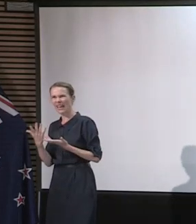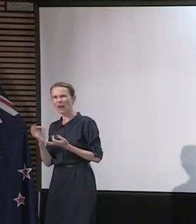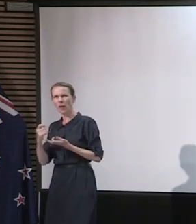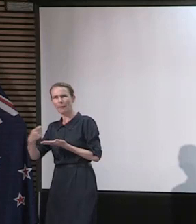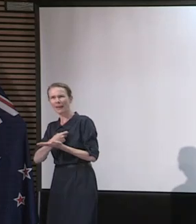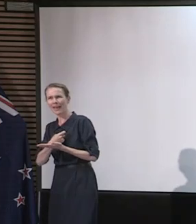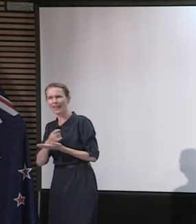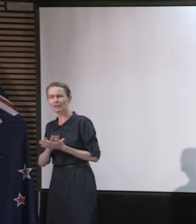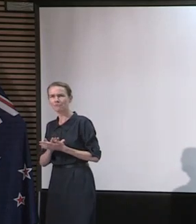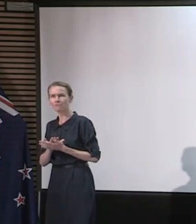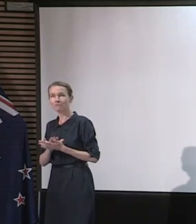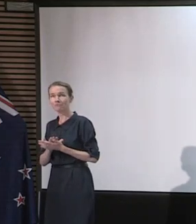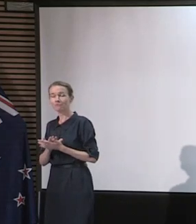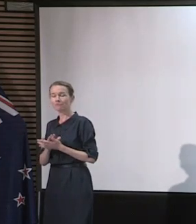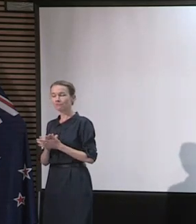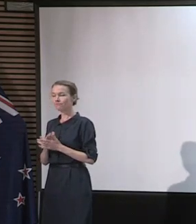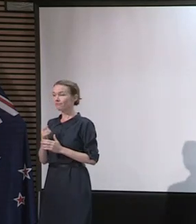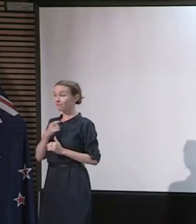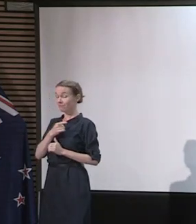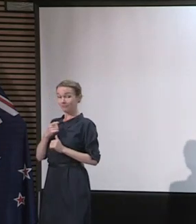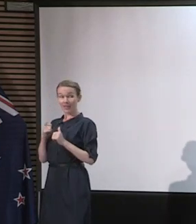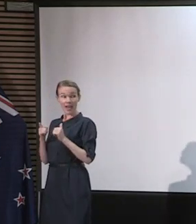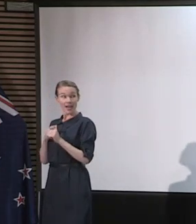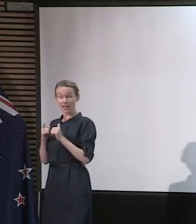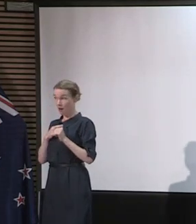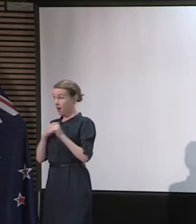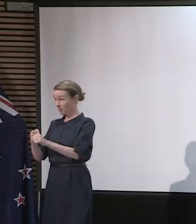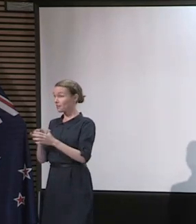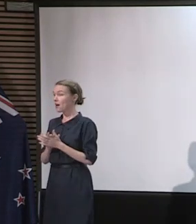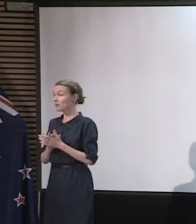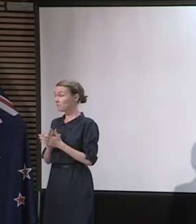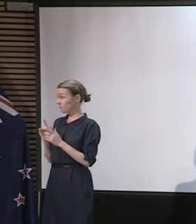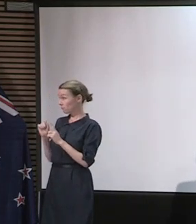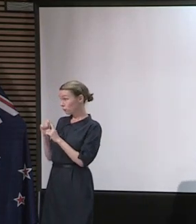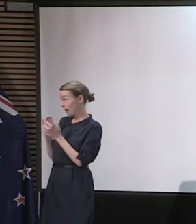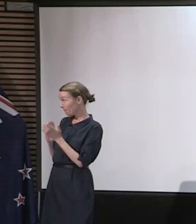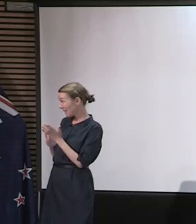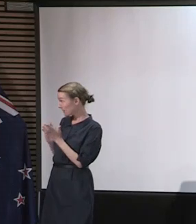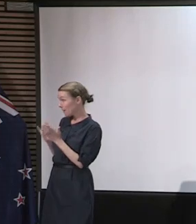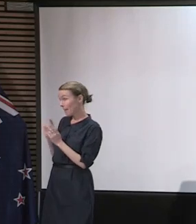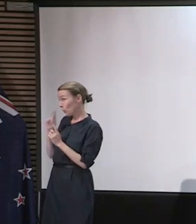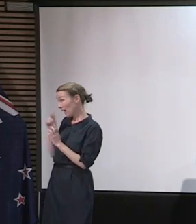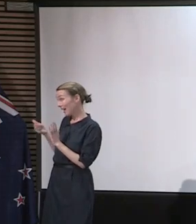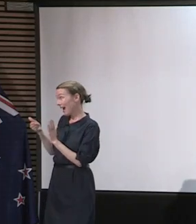is there progress made to reimburse them for that? Or will they be out-of-pocket?